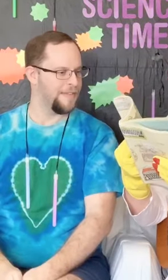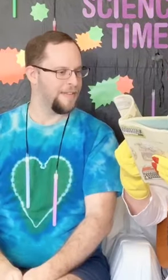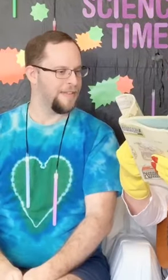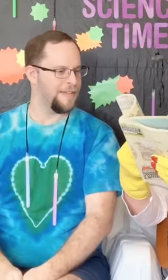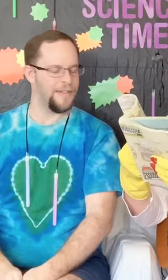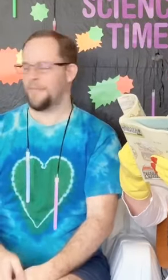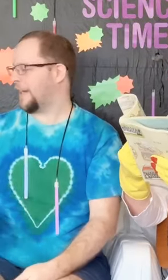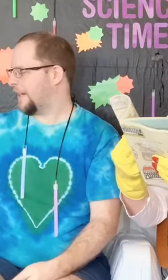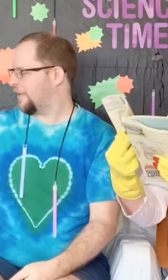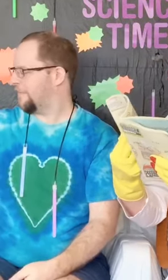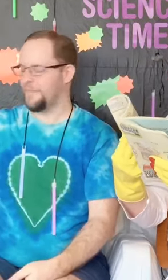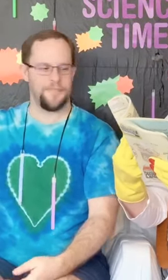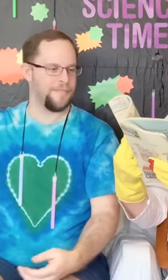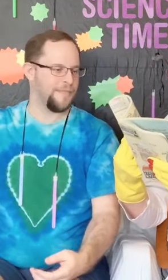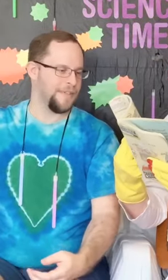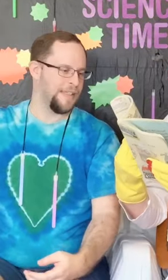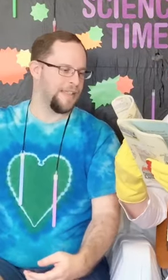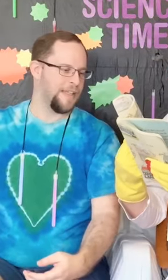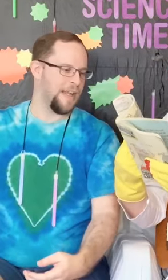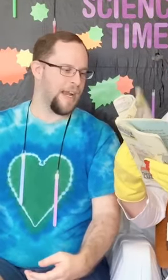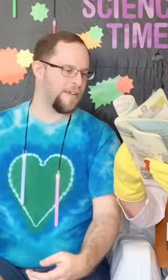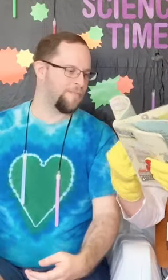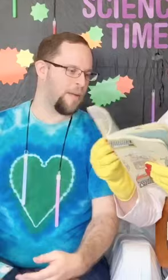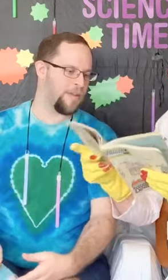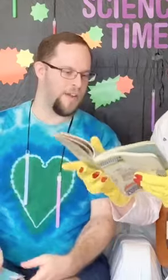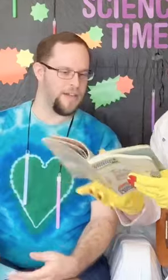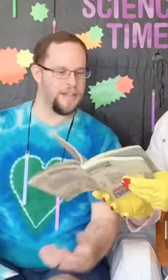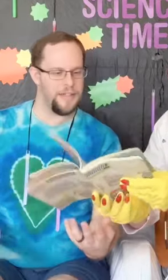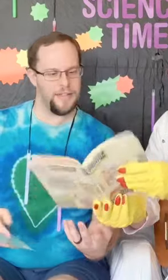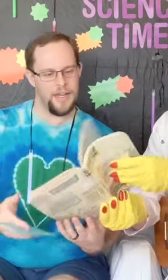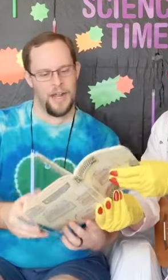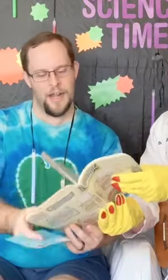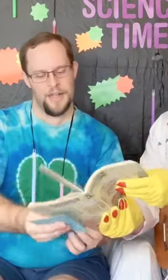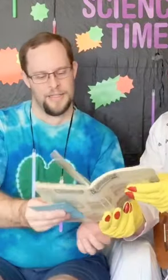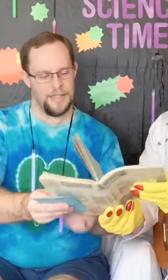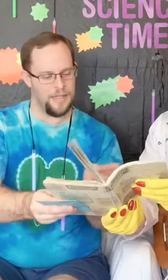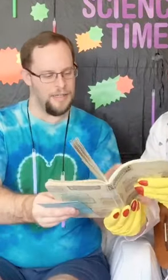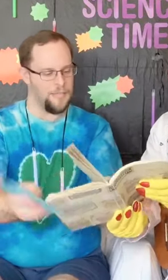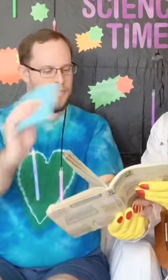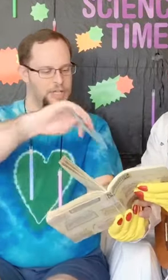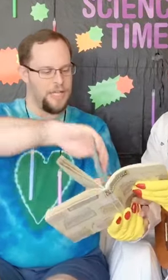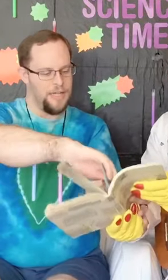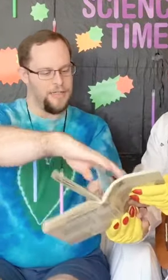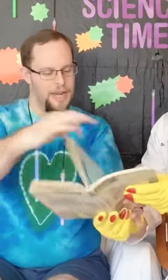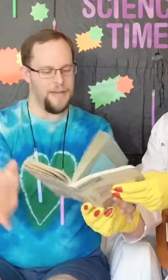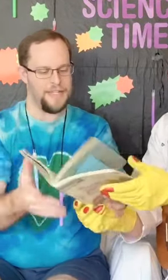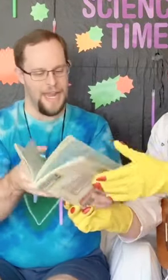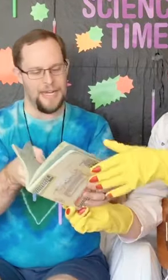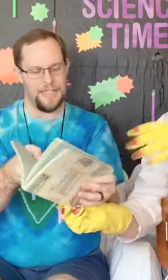instruction. I am sorry. AARON: I could probably find it. CALI: This one. AARON: Awesome. I'm just... CALI: Good. Perfect and